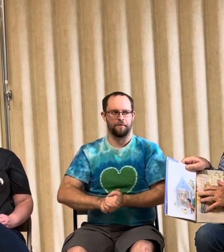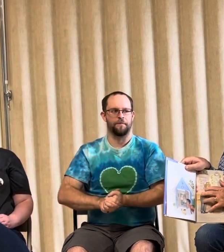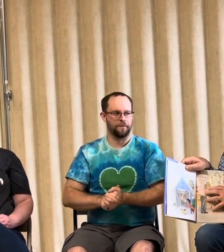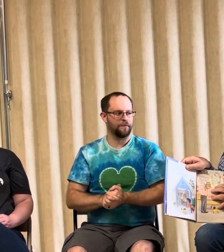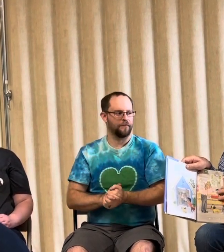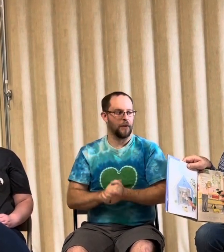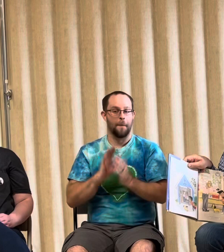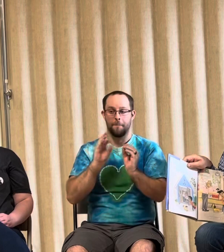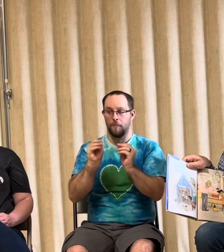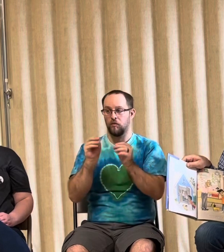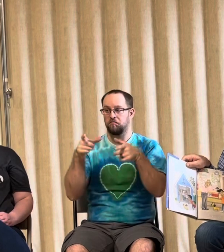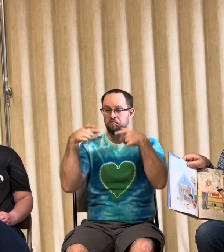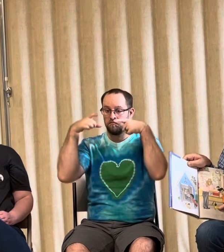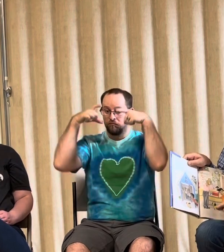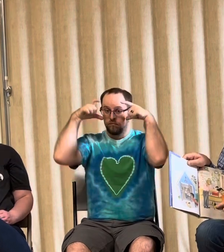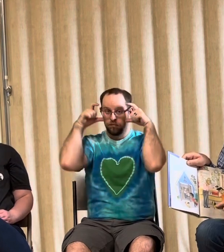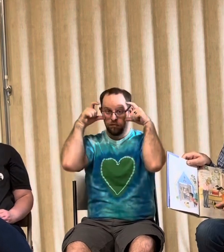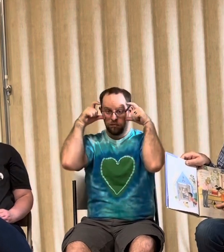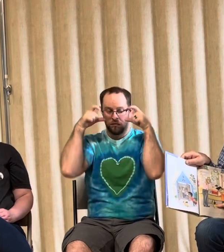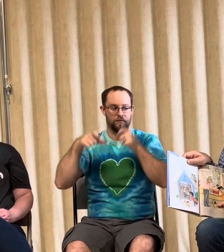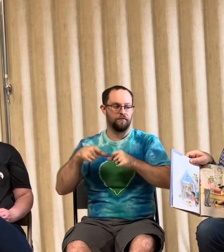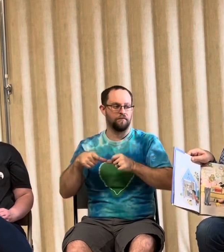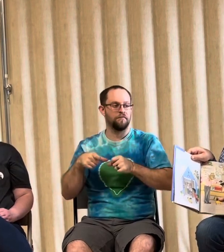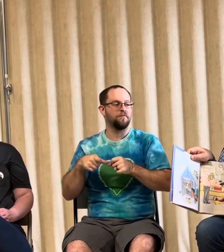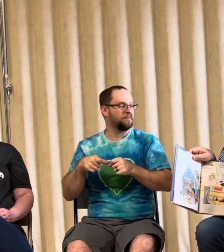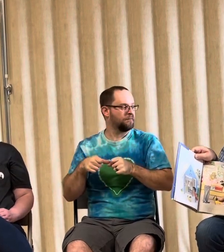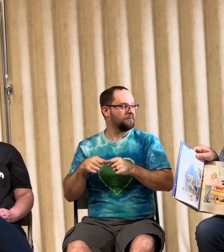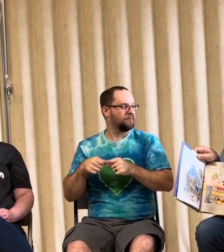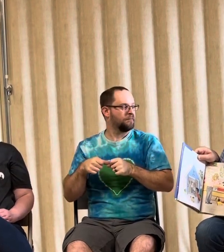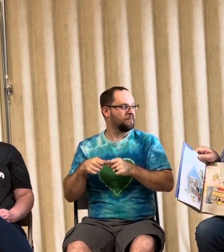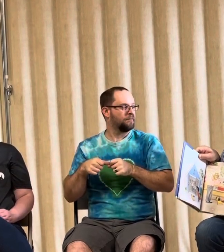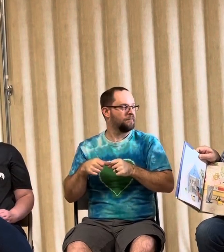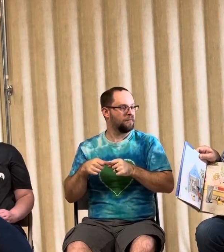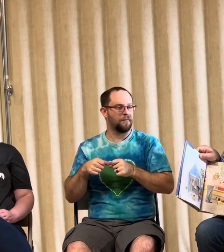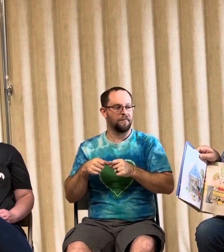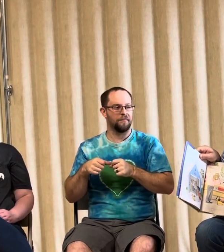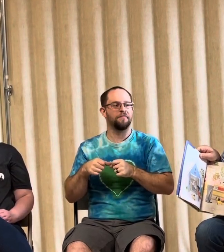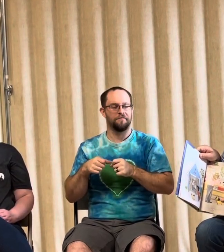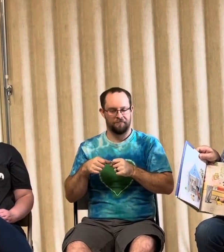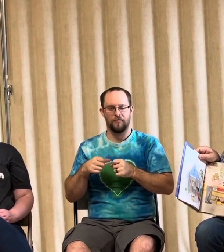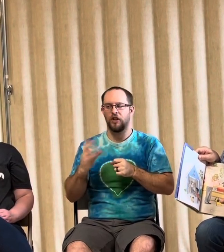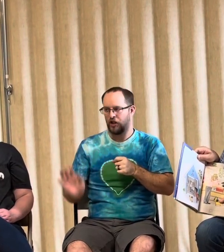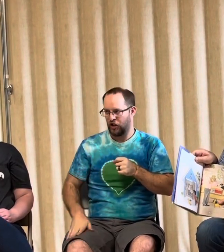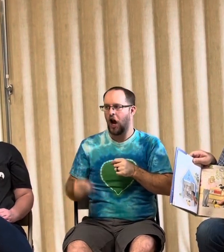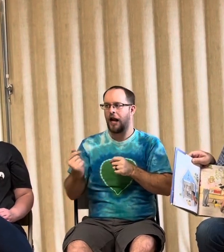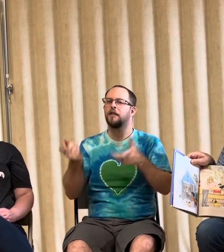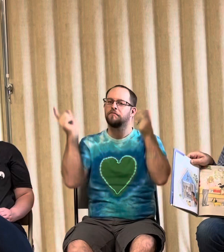They're putting their safety glasses on, and of course the dog has some ear muffs on his ears so he